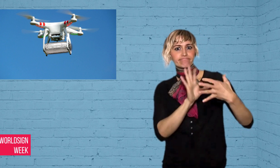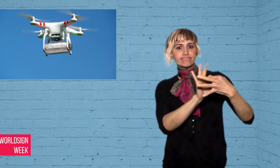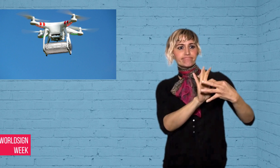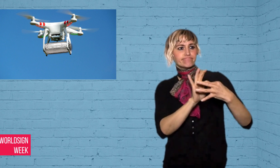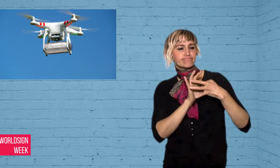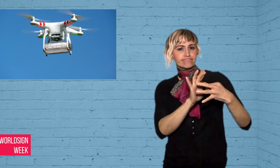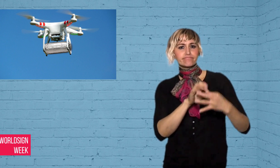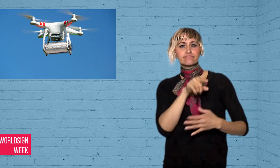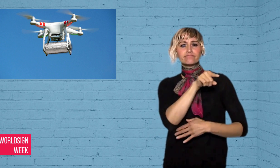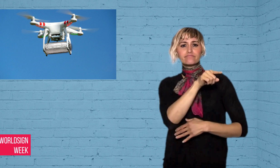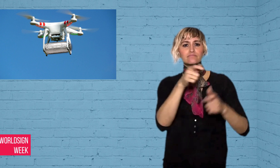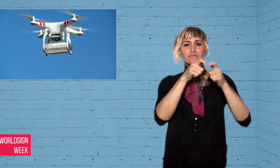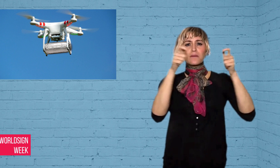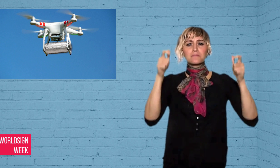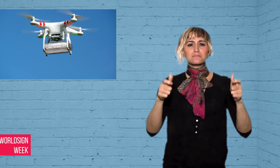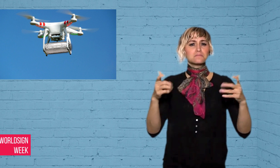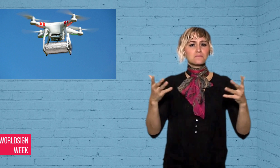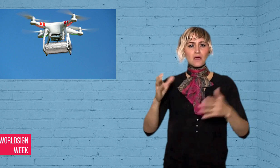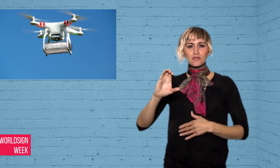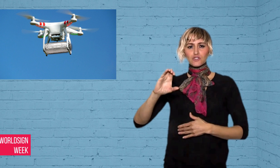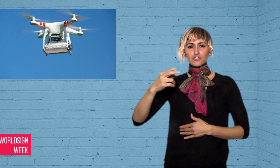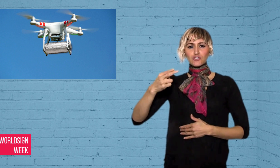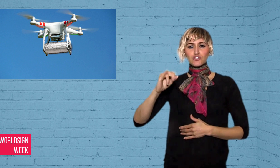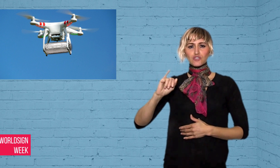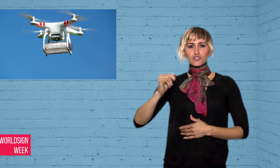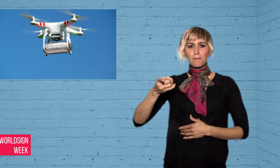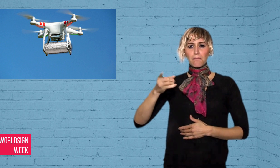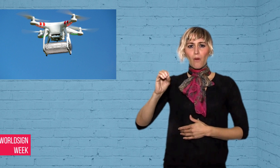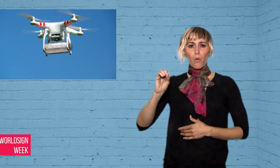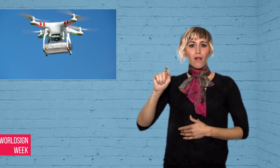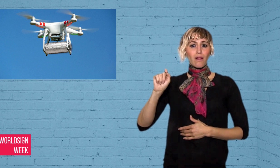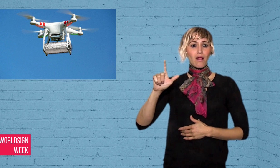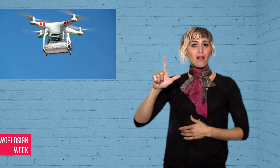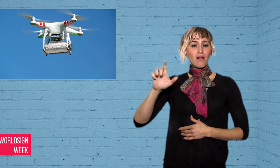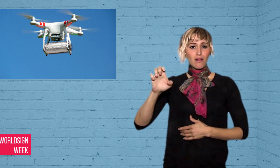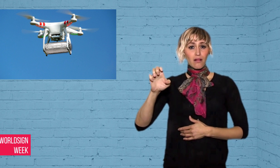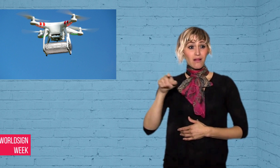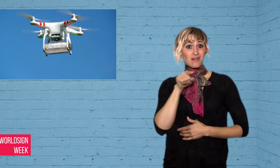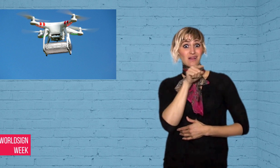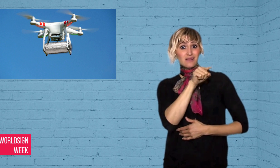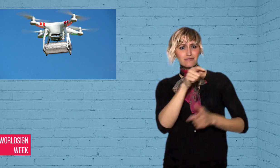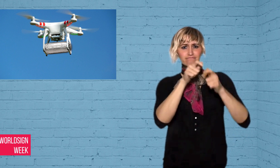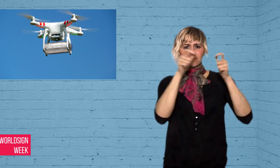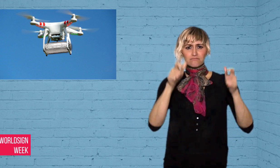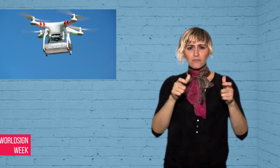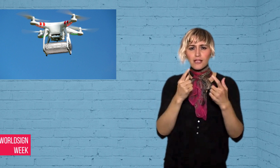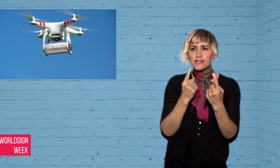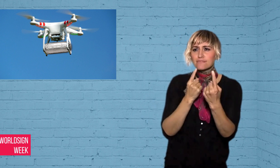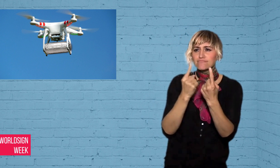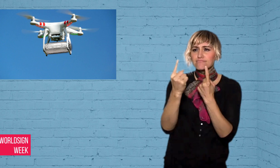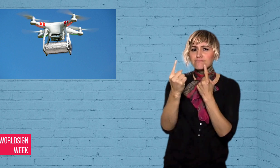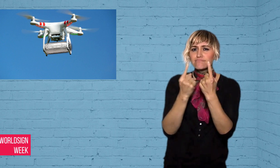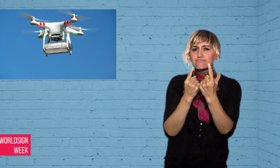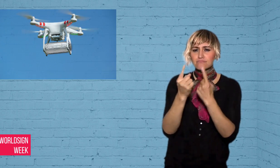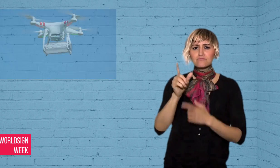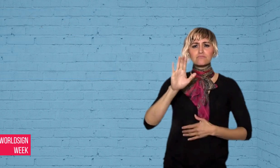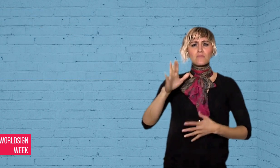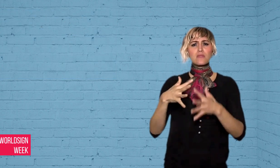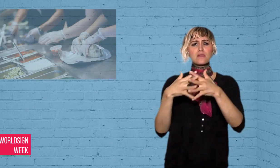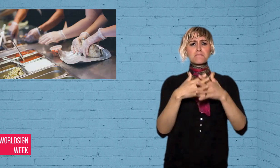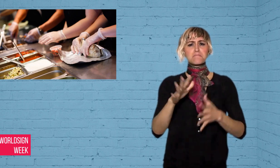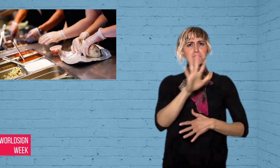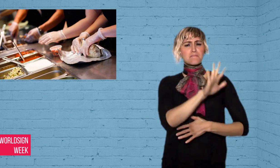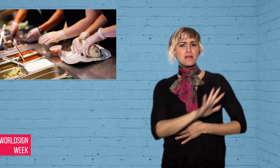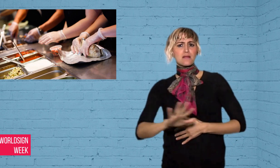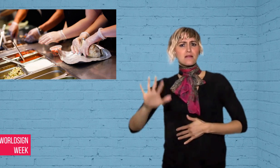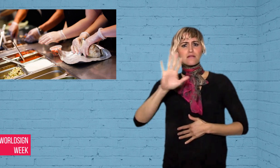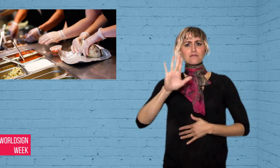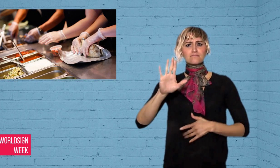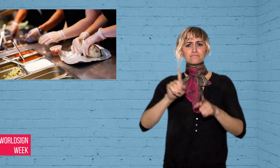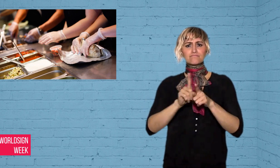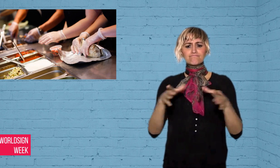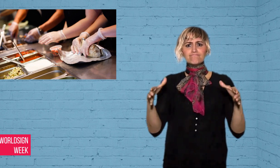They got approved by the Federal Aviation Administration